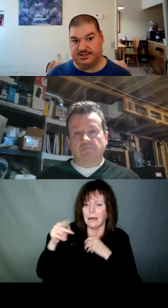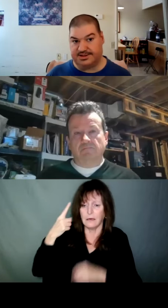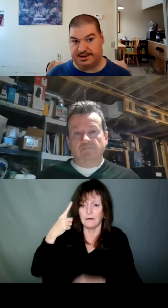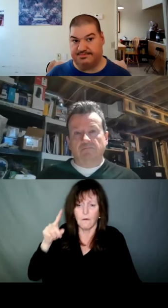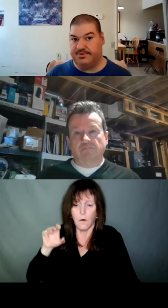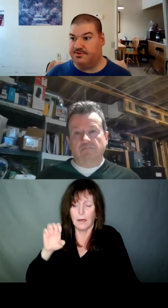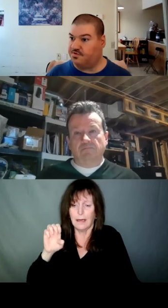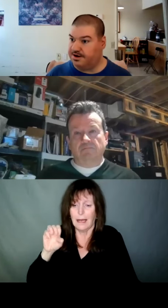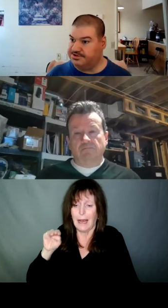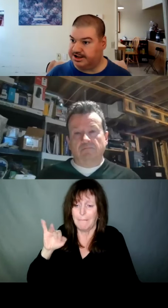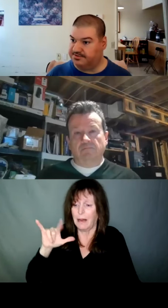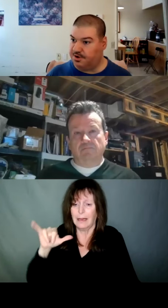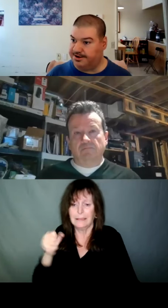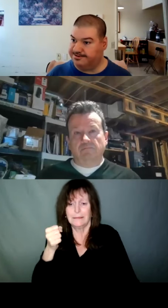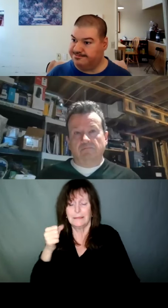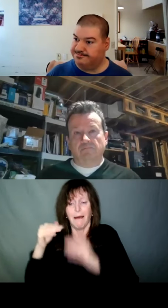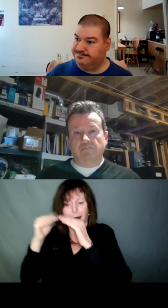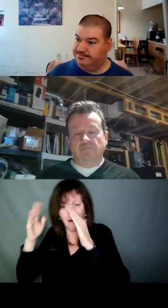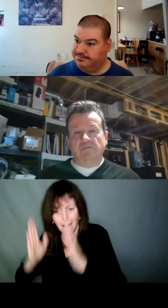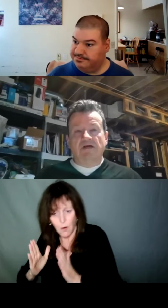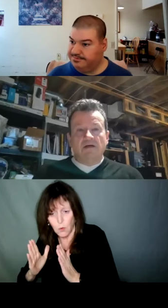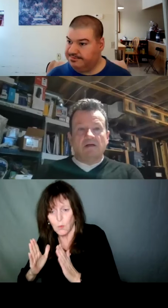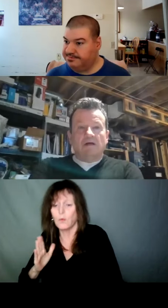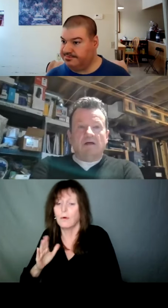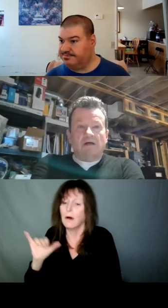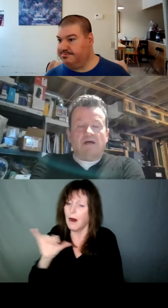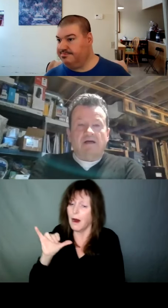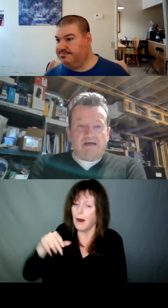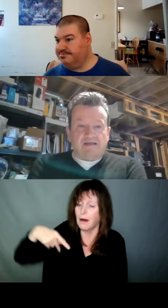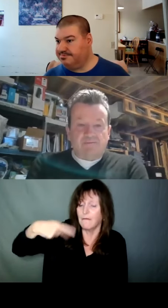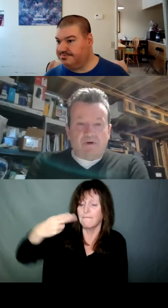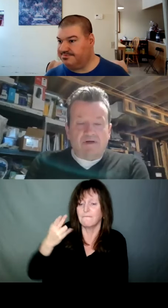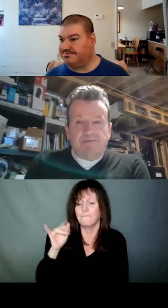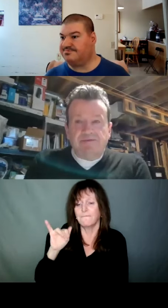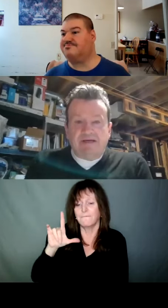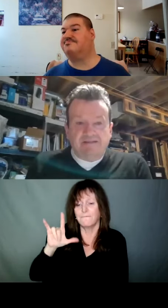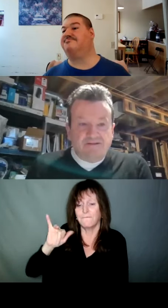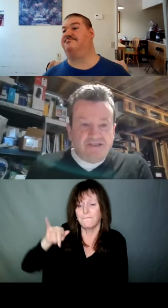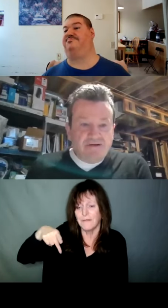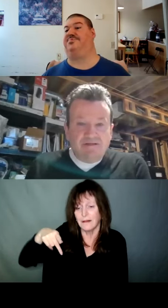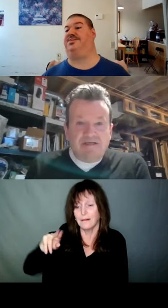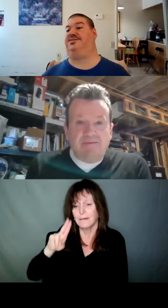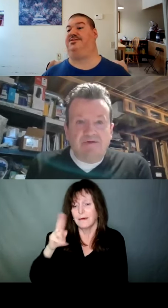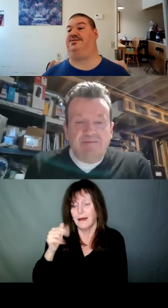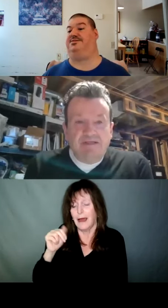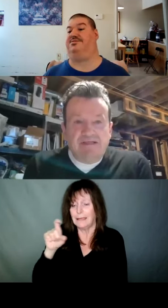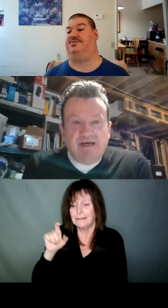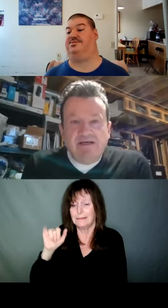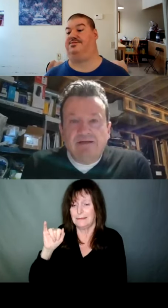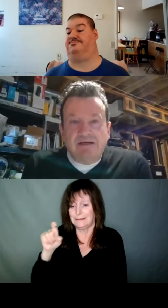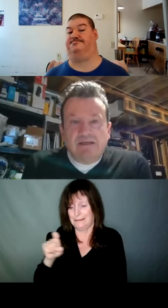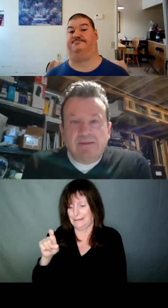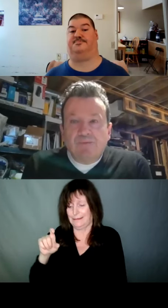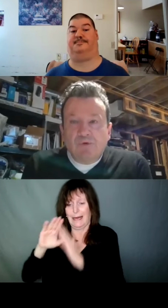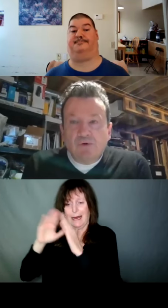and the Philip Aziz center and pediatric hospice .